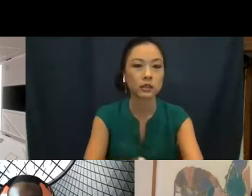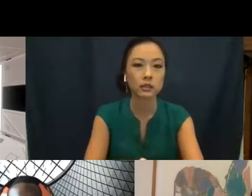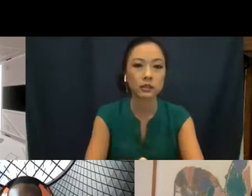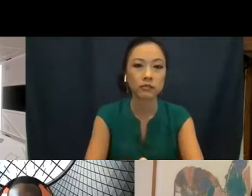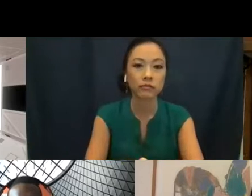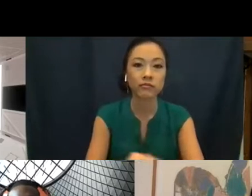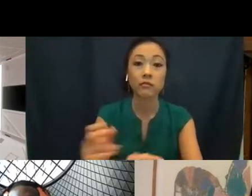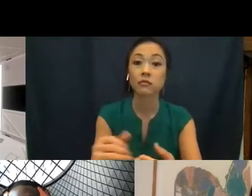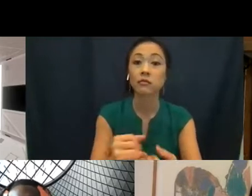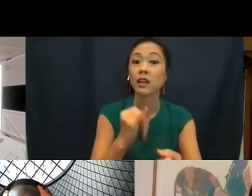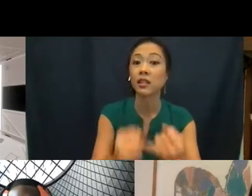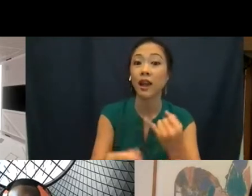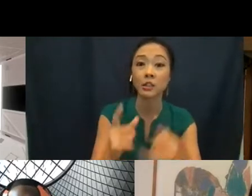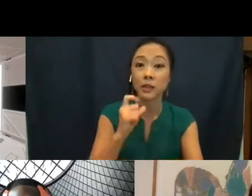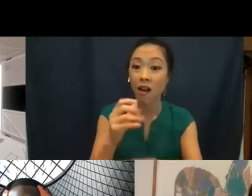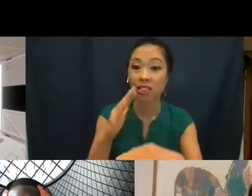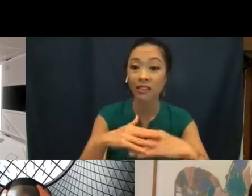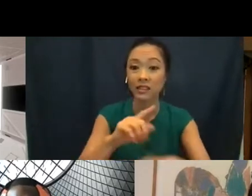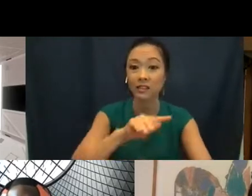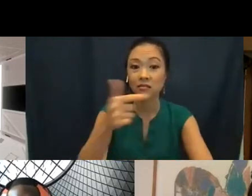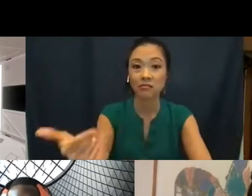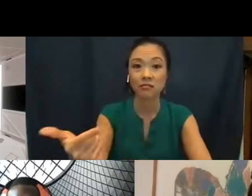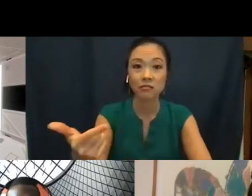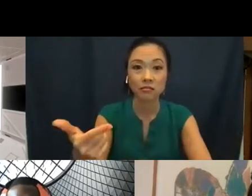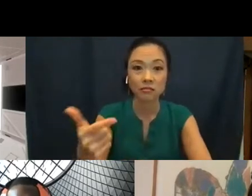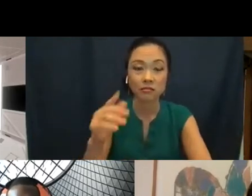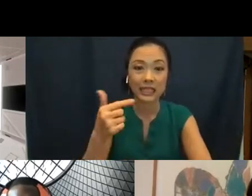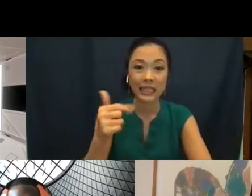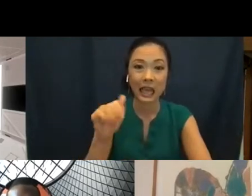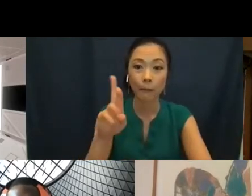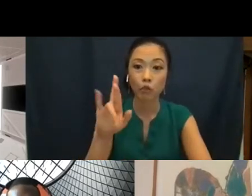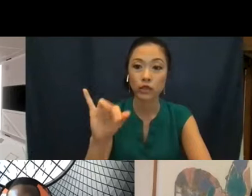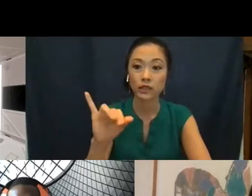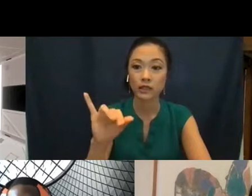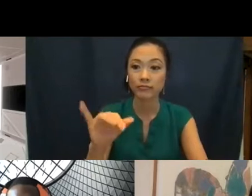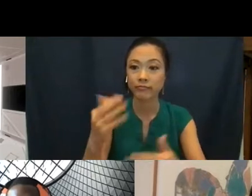That was great, Ashley and Andre. It is hard to just jump